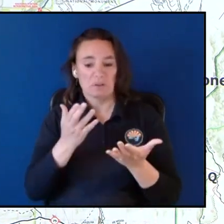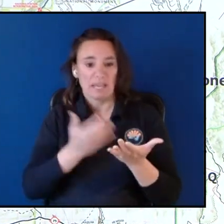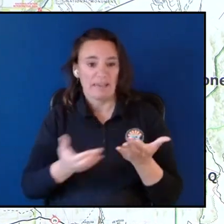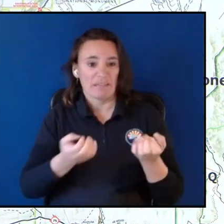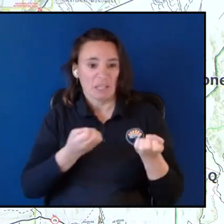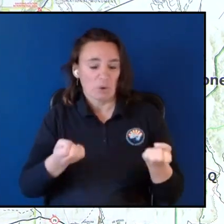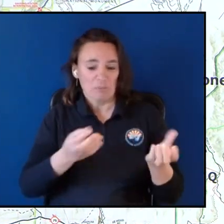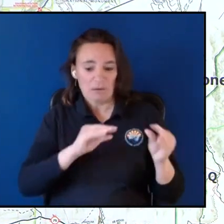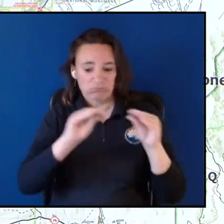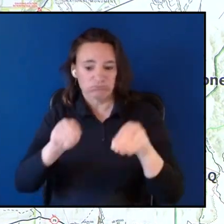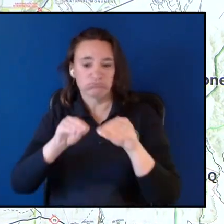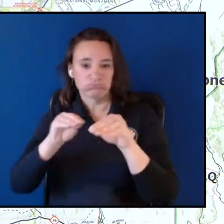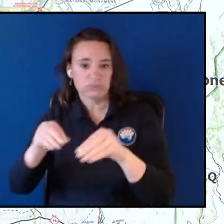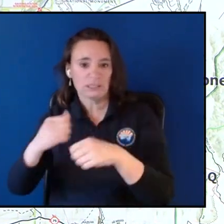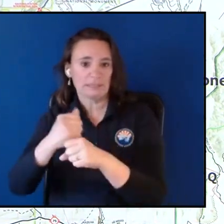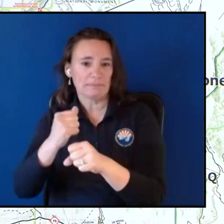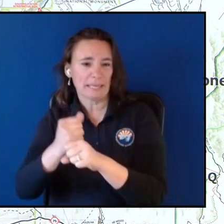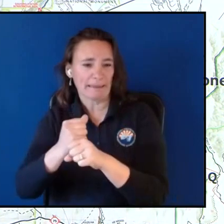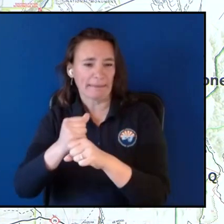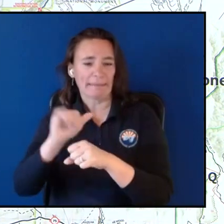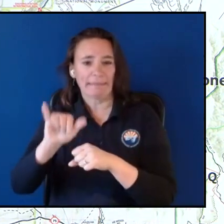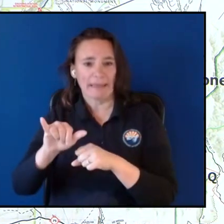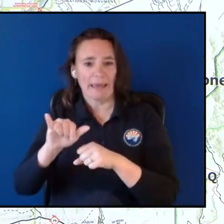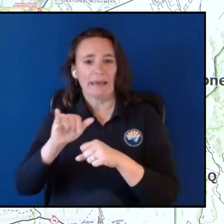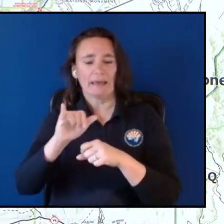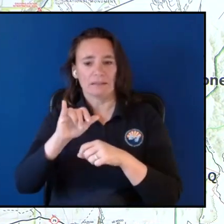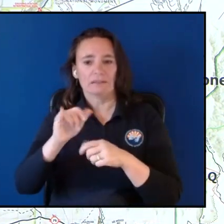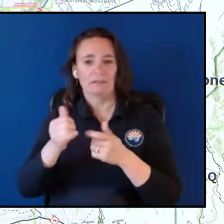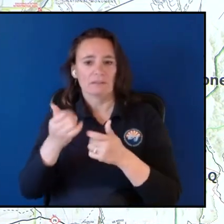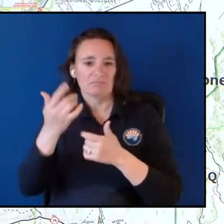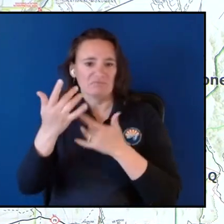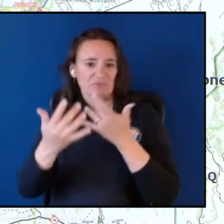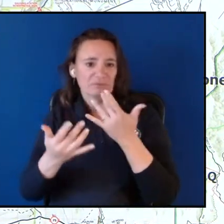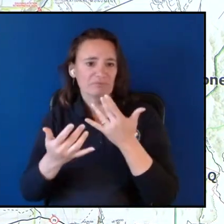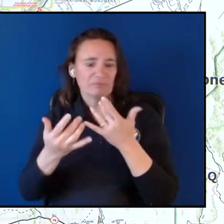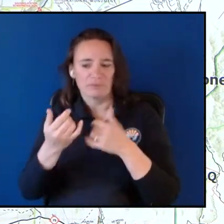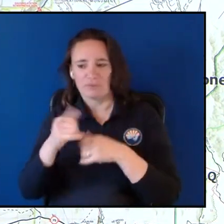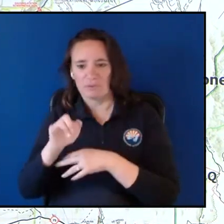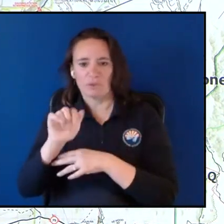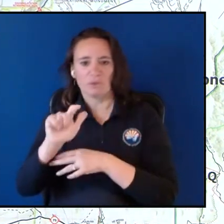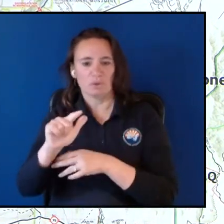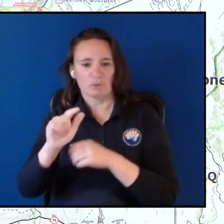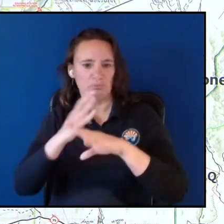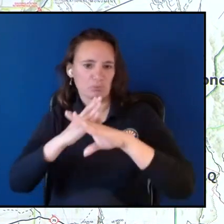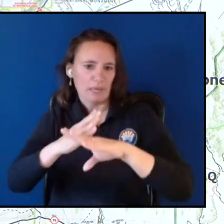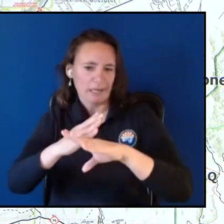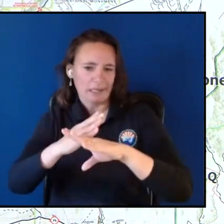about and that's going to be going on for several days. We did get about, we doubled the amount of equipment that's